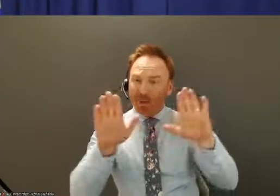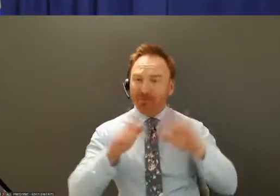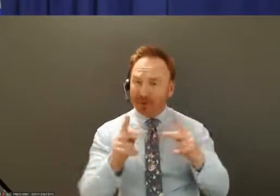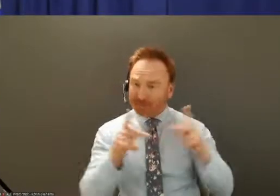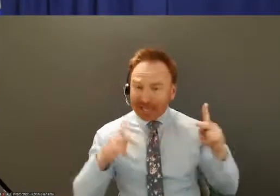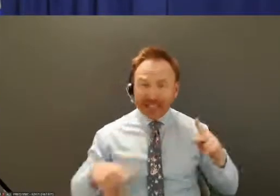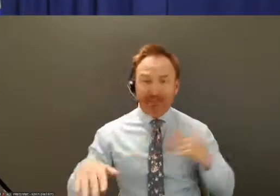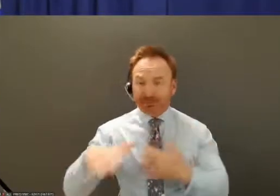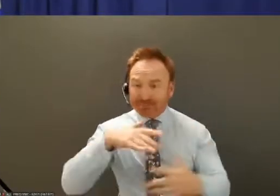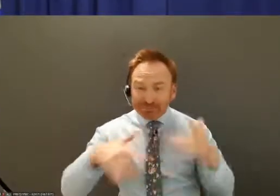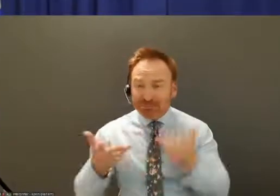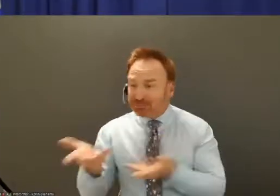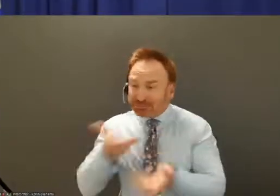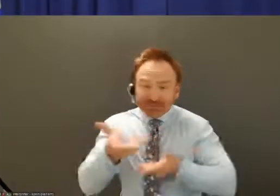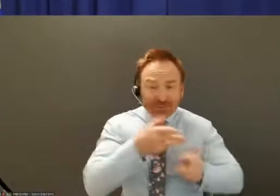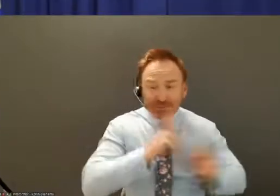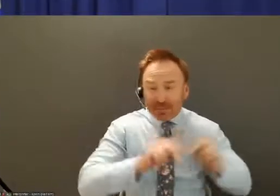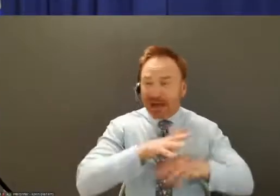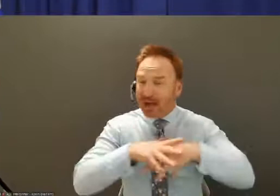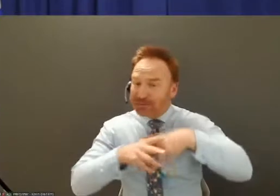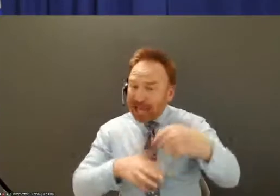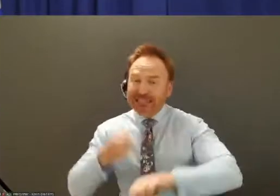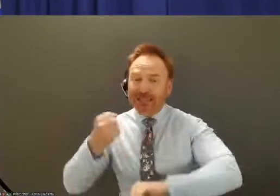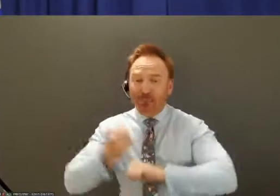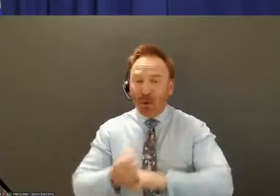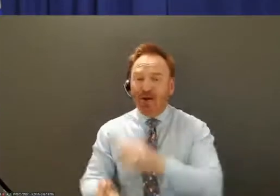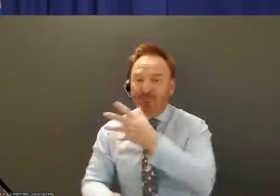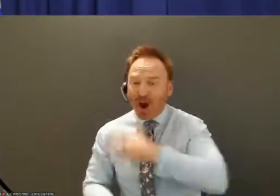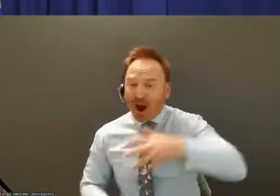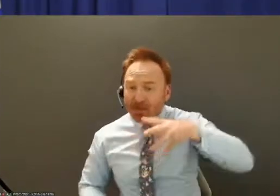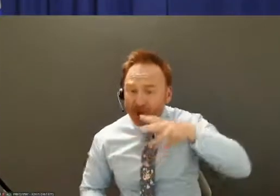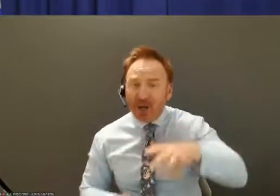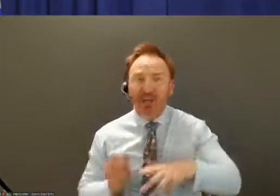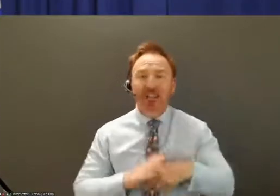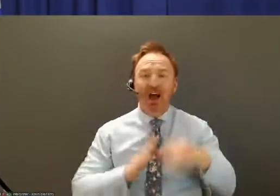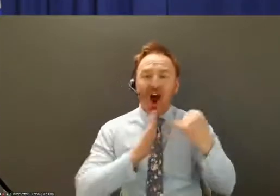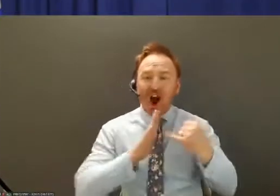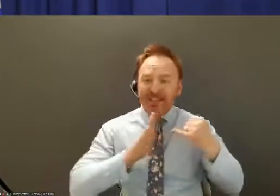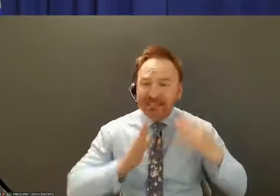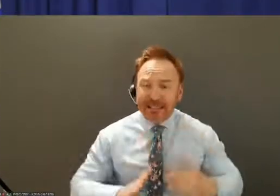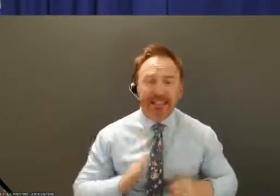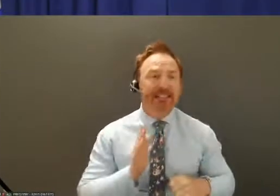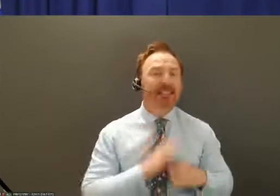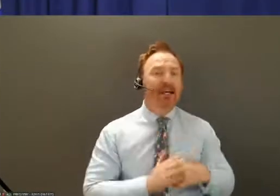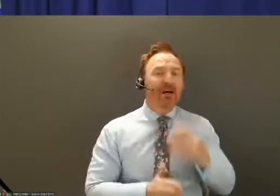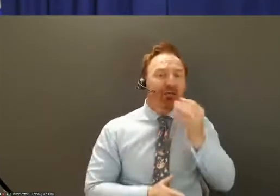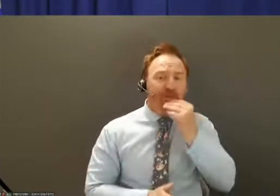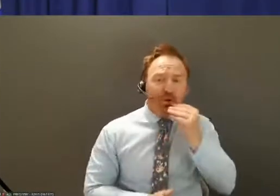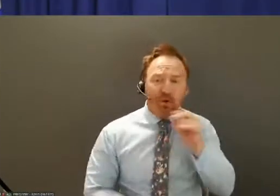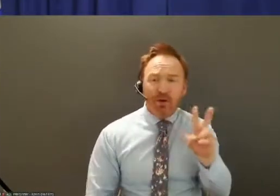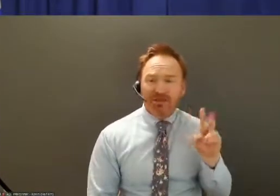Wash your hands often. Maintain physical distancing. Travel responsibly and